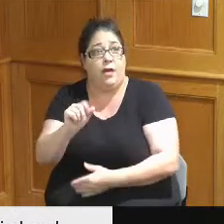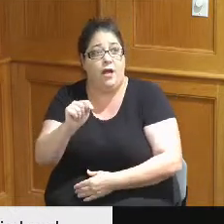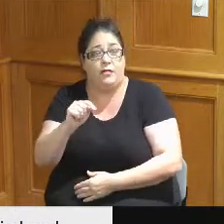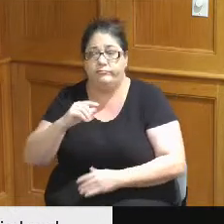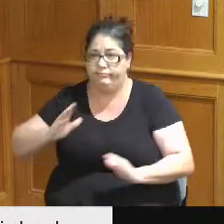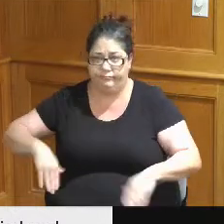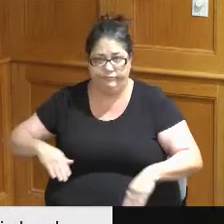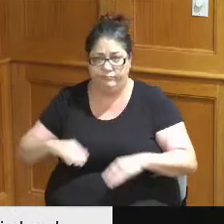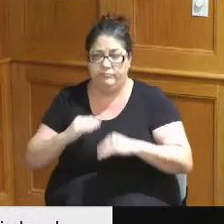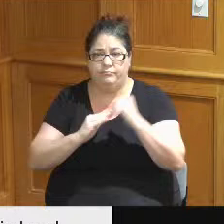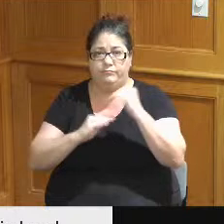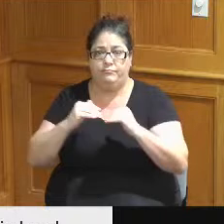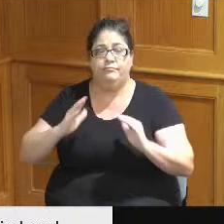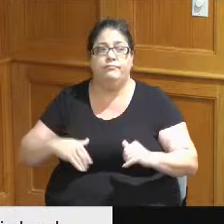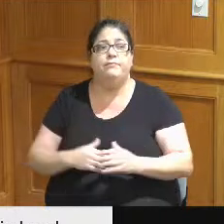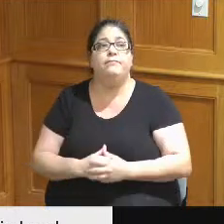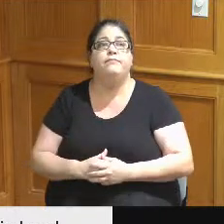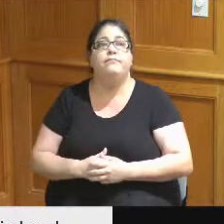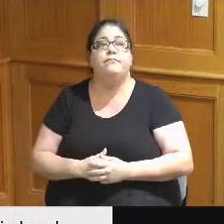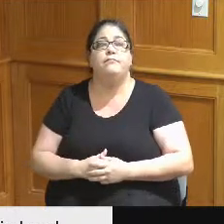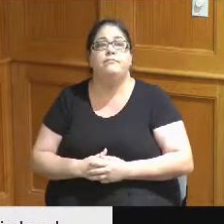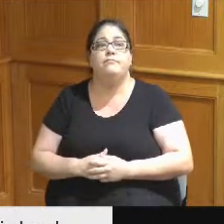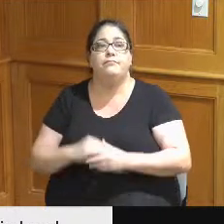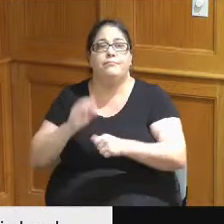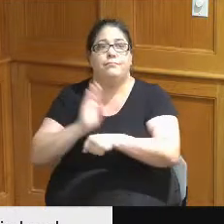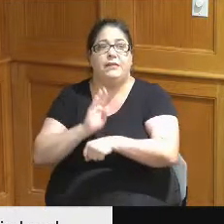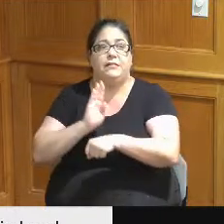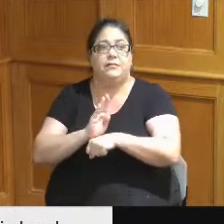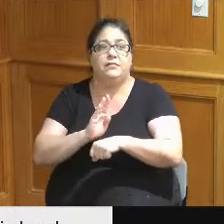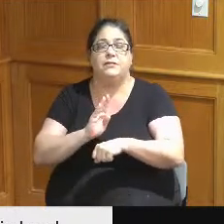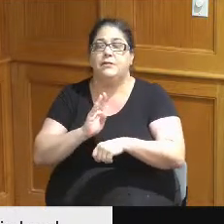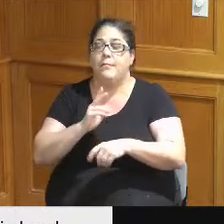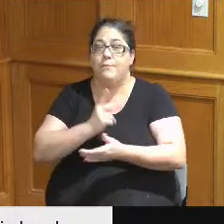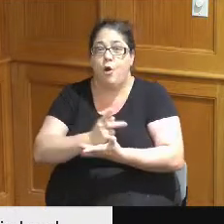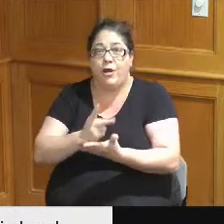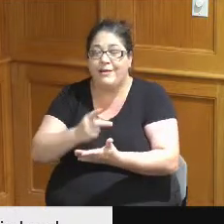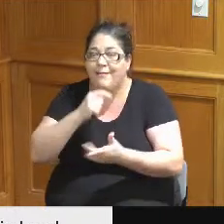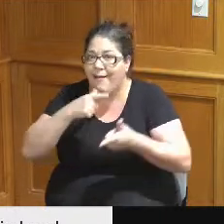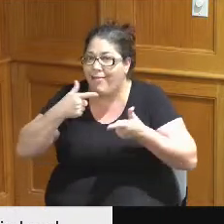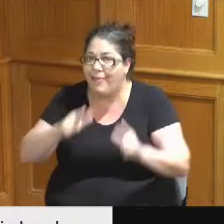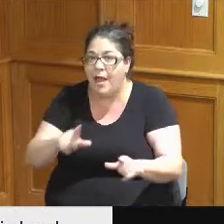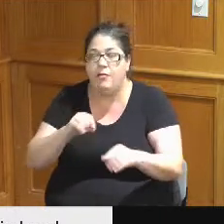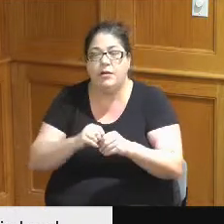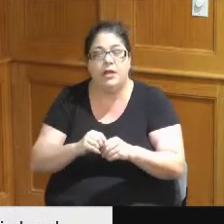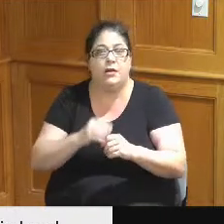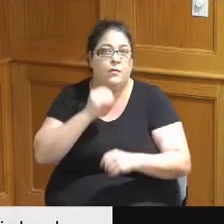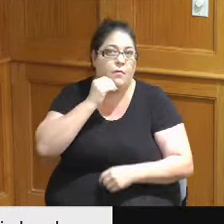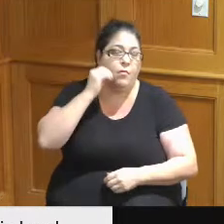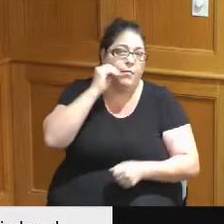commercial parking is not permitted in residential areas that's the reason for the zone change this